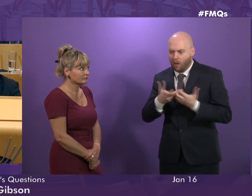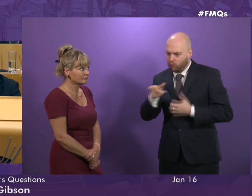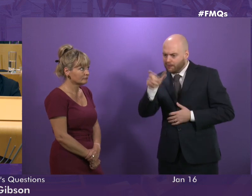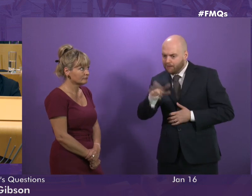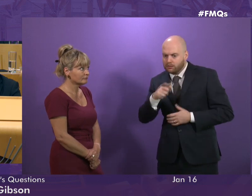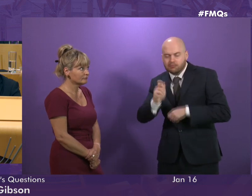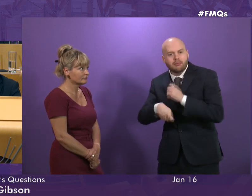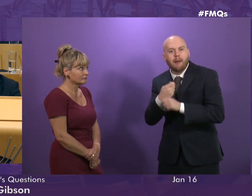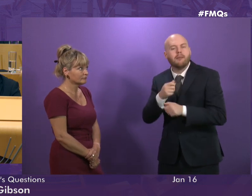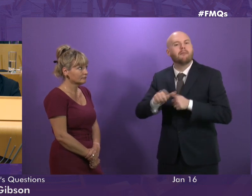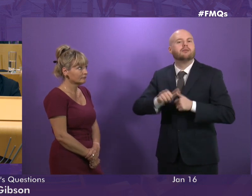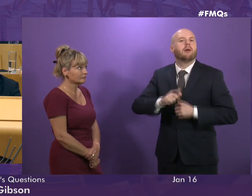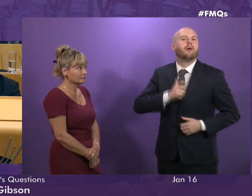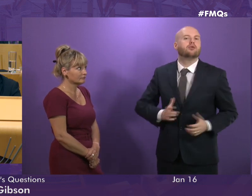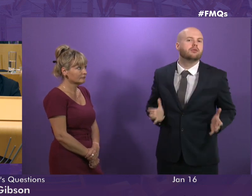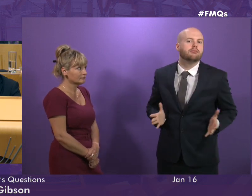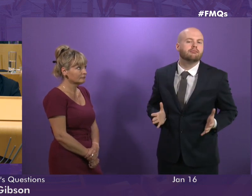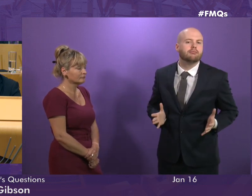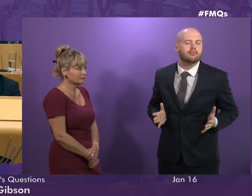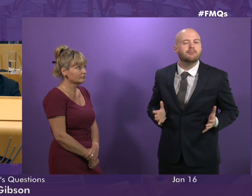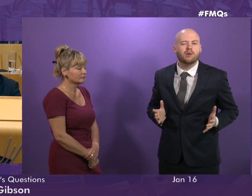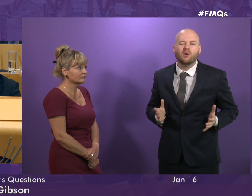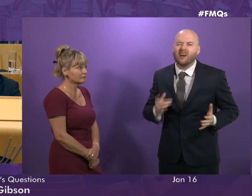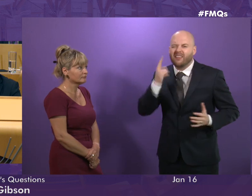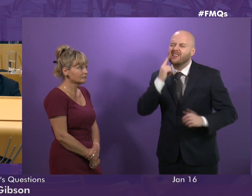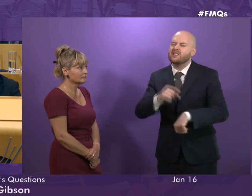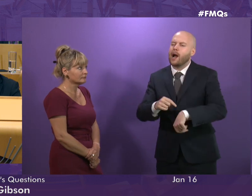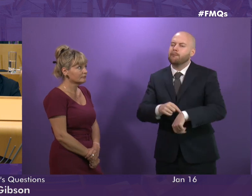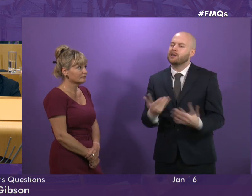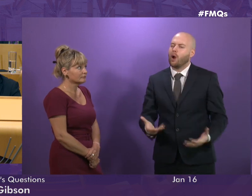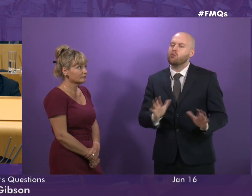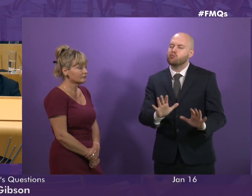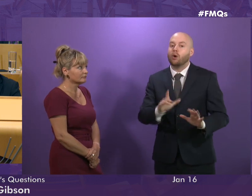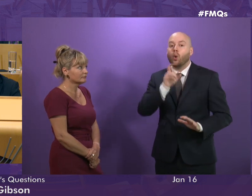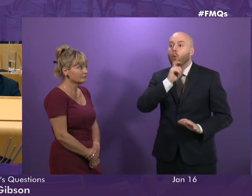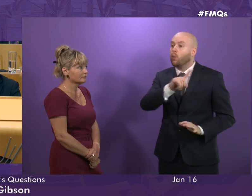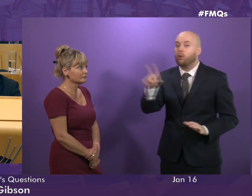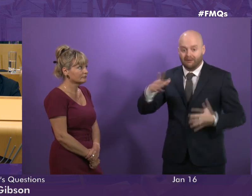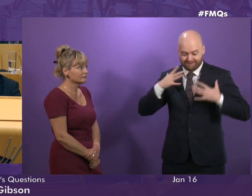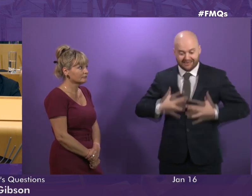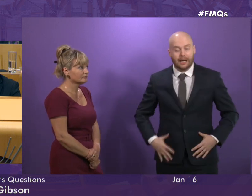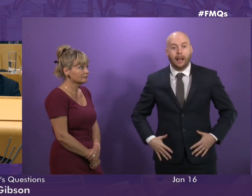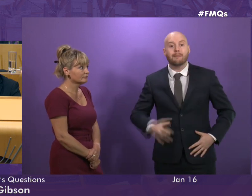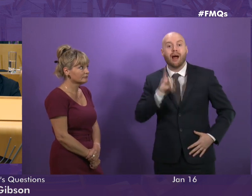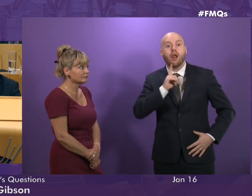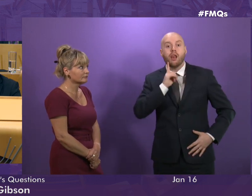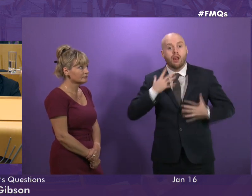Is not it time to ensure that people who are physically male are no longer admitted to female-only prisons?